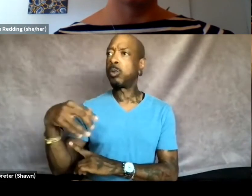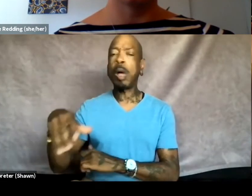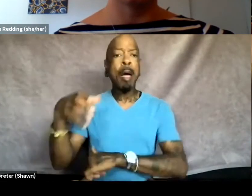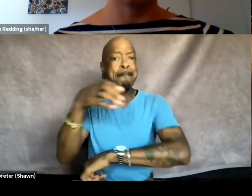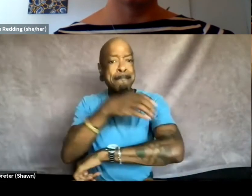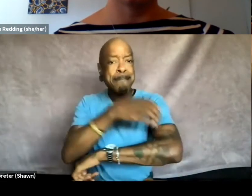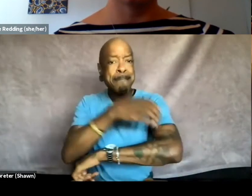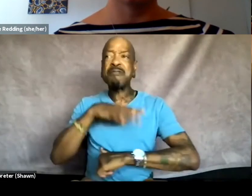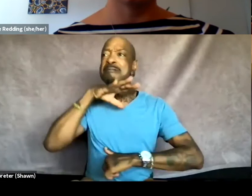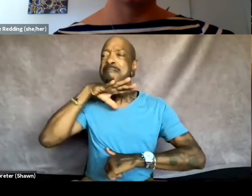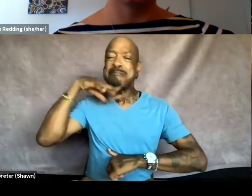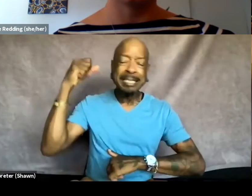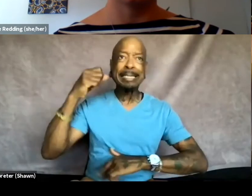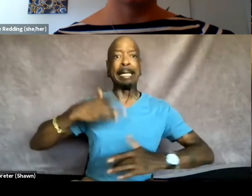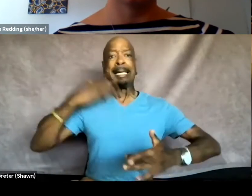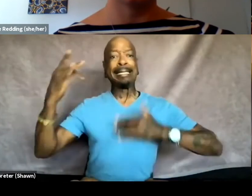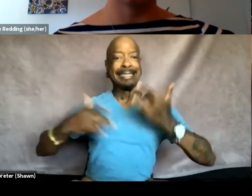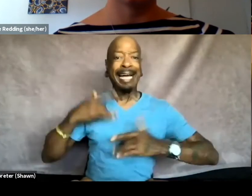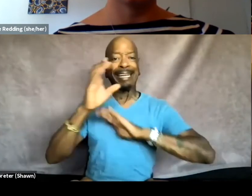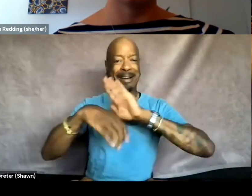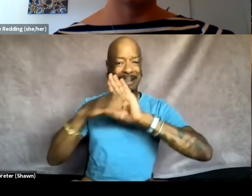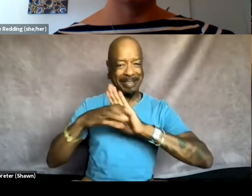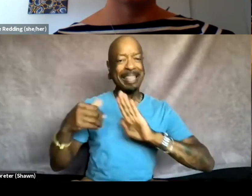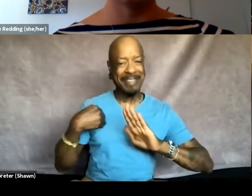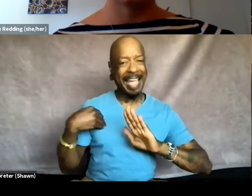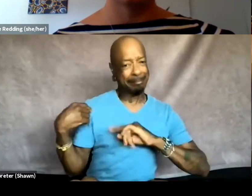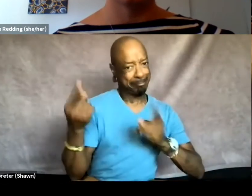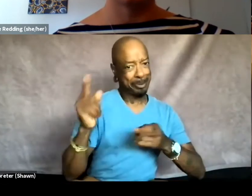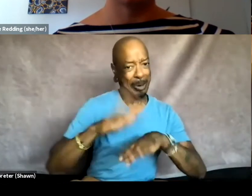and exciting characters we ever had on TV and I think that, like.